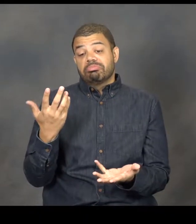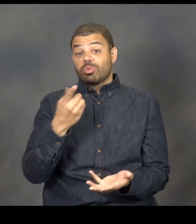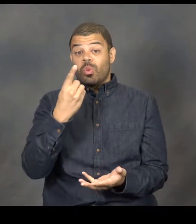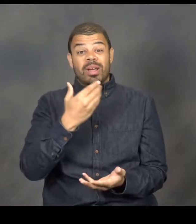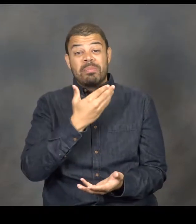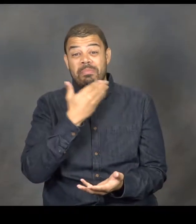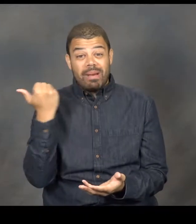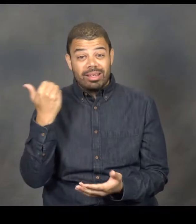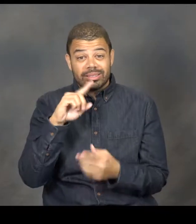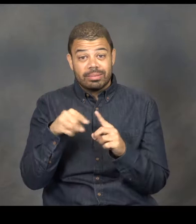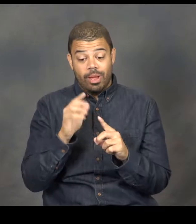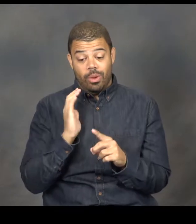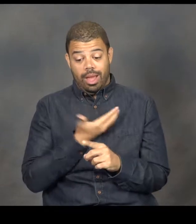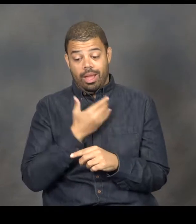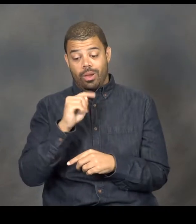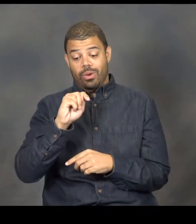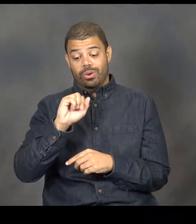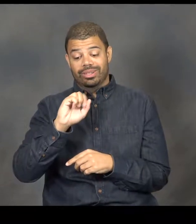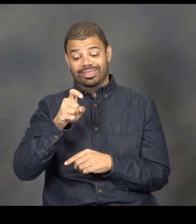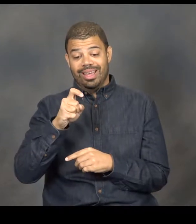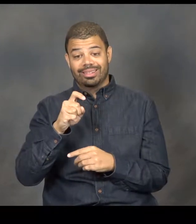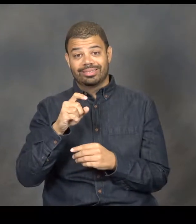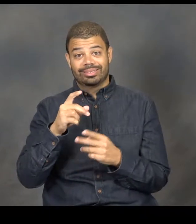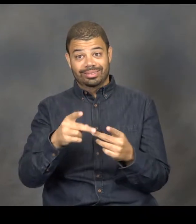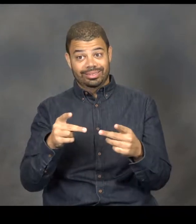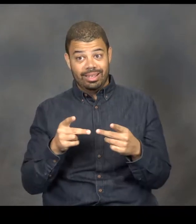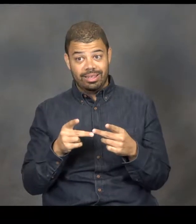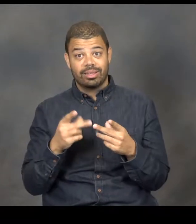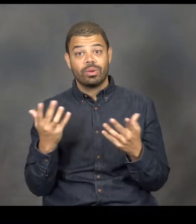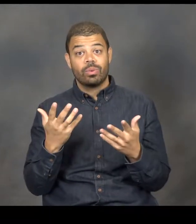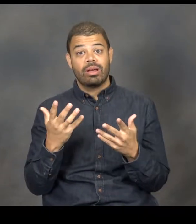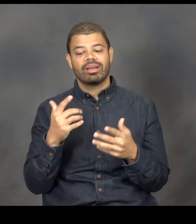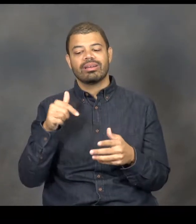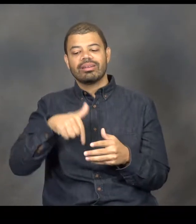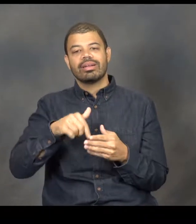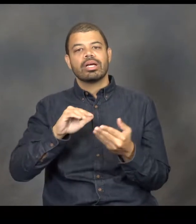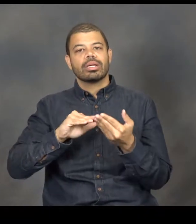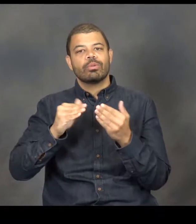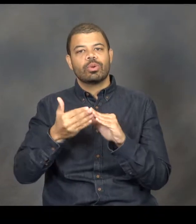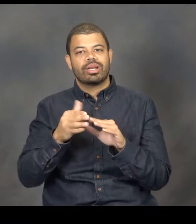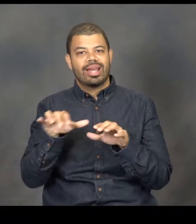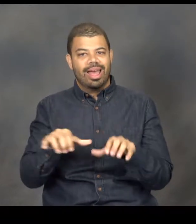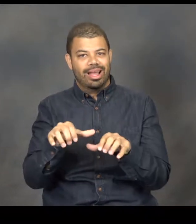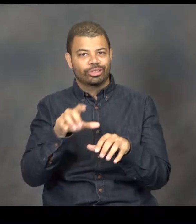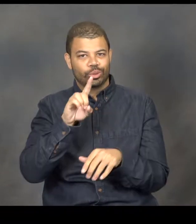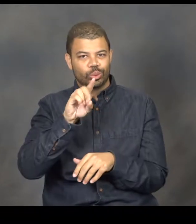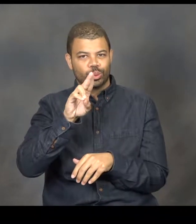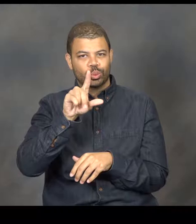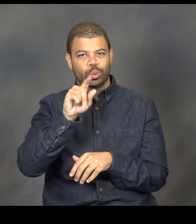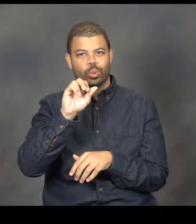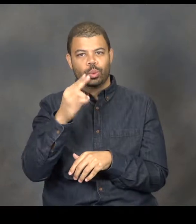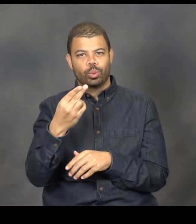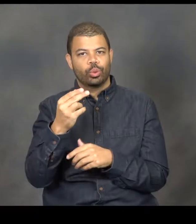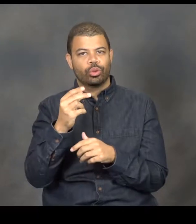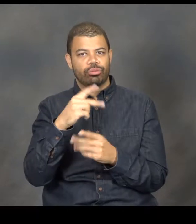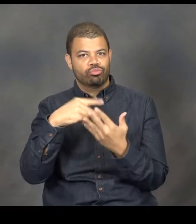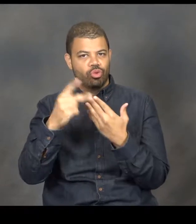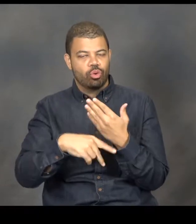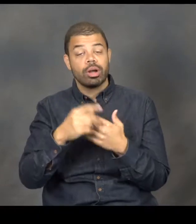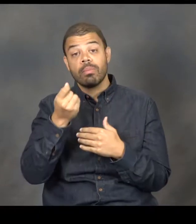just an ordinary tax return, over what they might pay if they went to a paid preparer. If they had to do a specialty return, you know, we could be saving you several thousand dollars because you know that's a lot of work to prepare several years worth of prior year or amended returns. So if you're within our income guidelines which are set according to eligibility